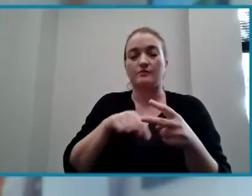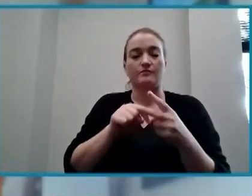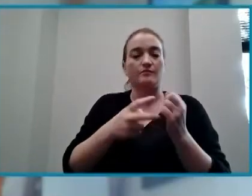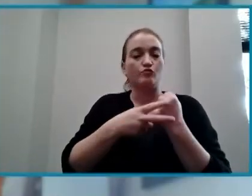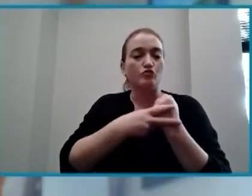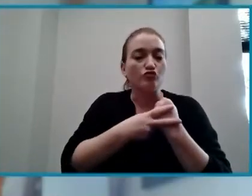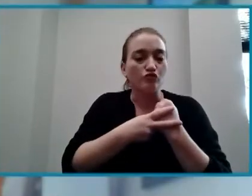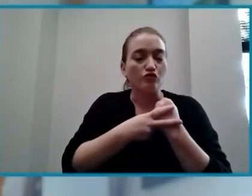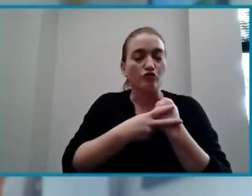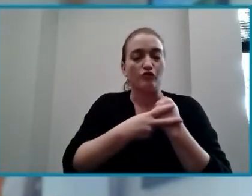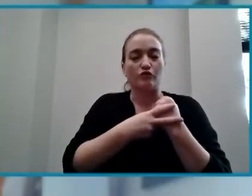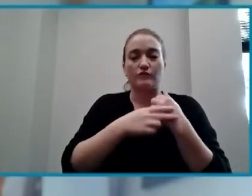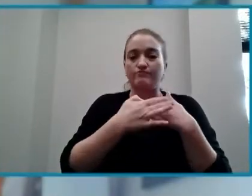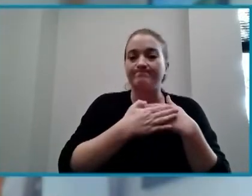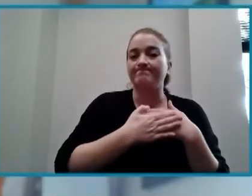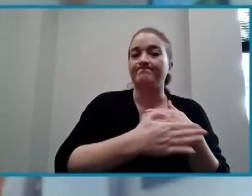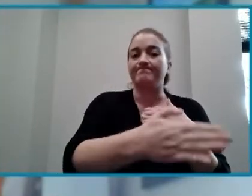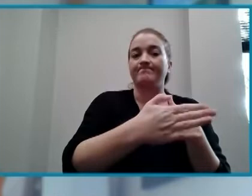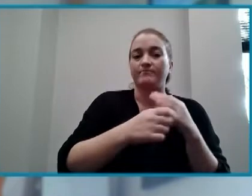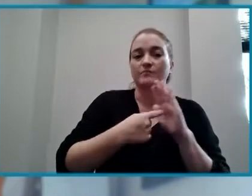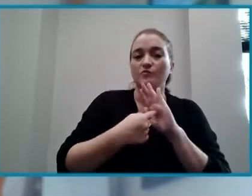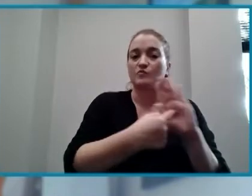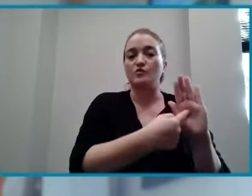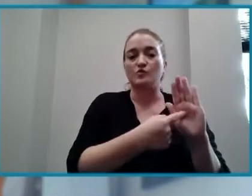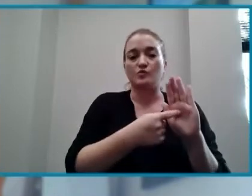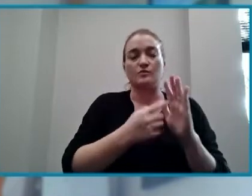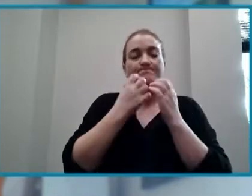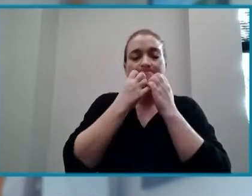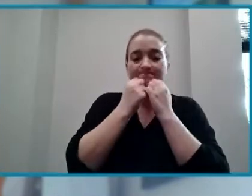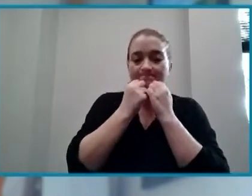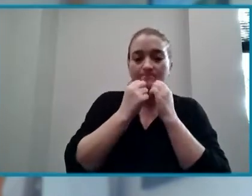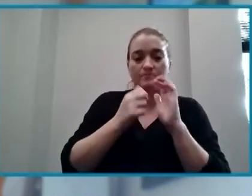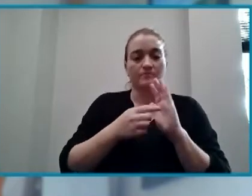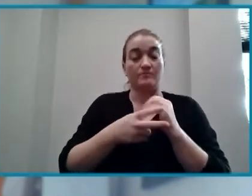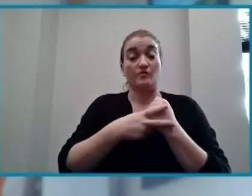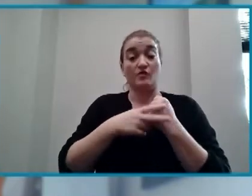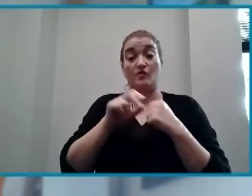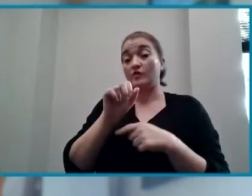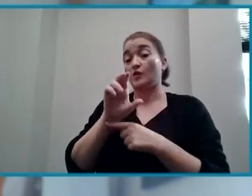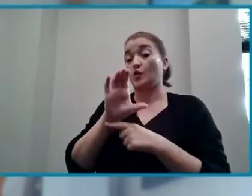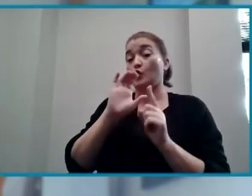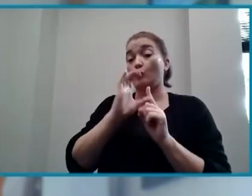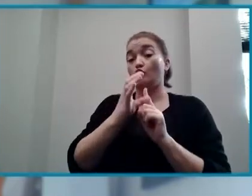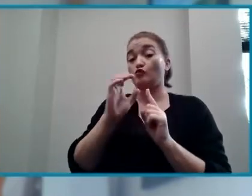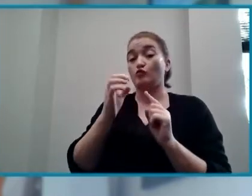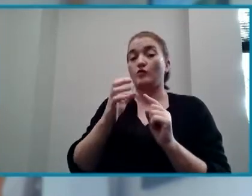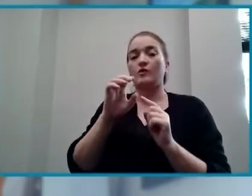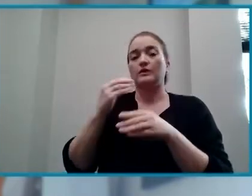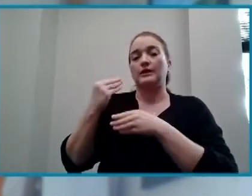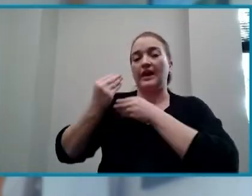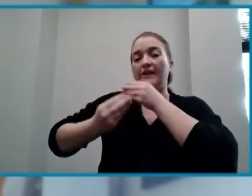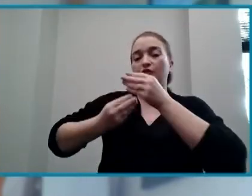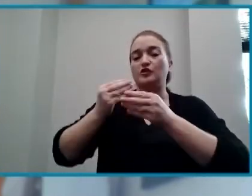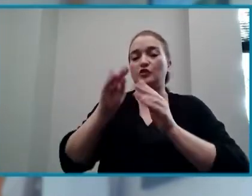folk and traditional arts and cultural heritage, uh, from across the state. Uh, so there are many different communities that we've worked with,